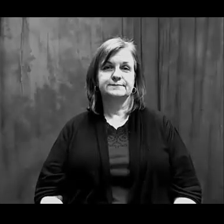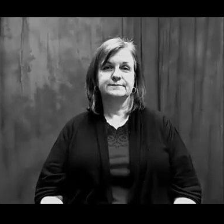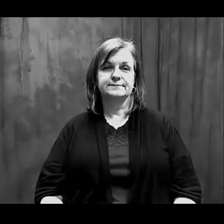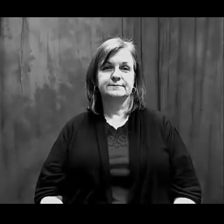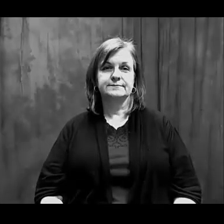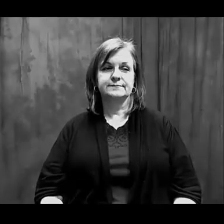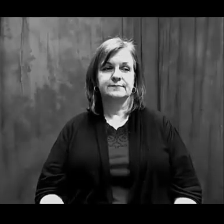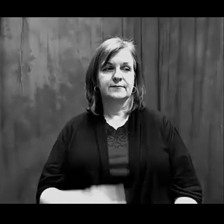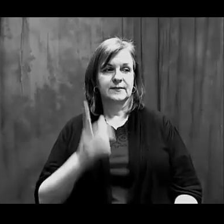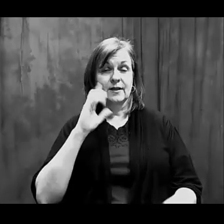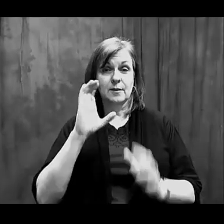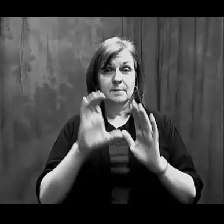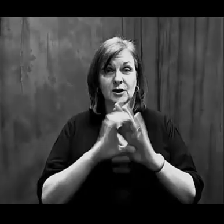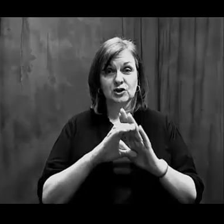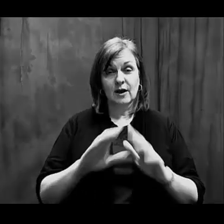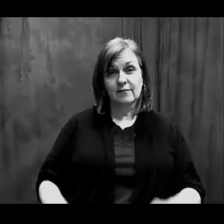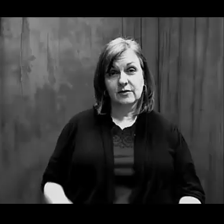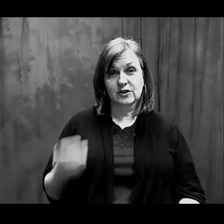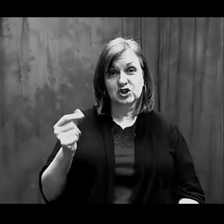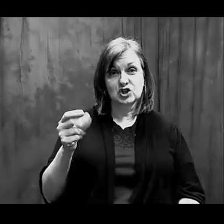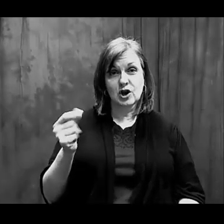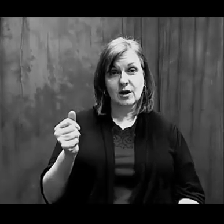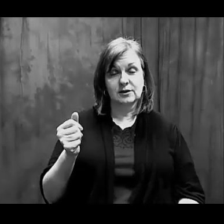what we see here